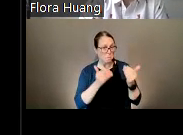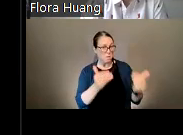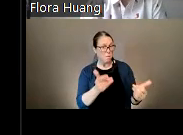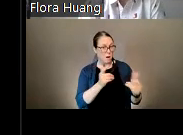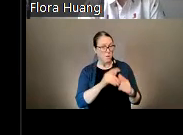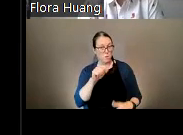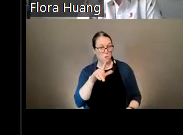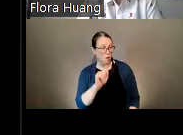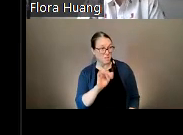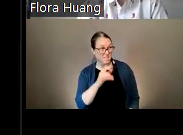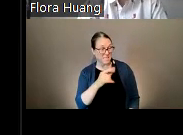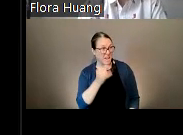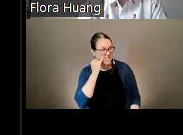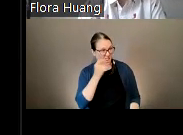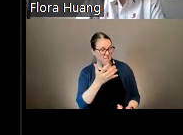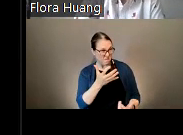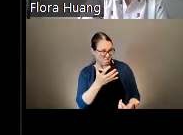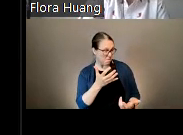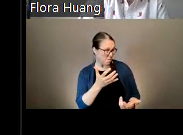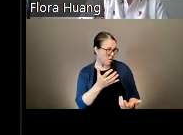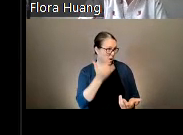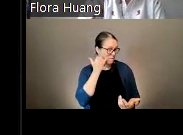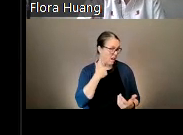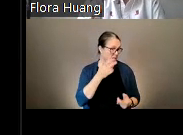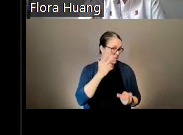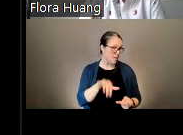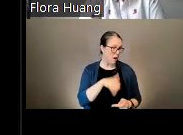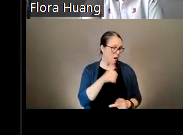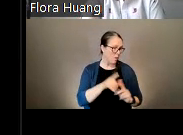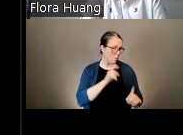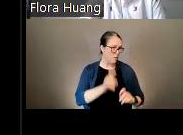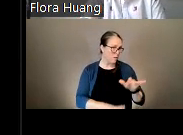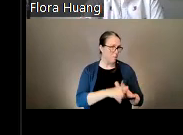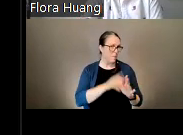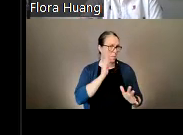And if I see questions about best practices, I'll bring them up once you're done. Okay.